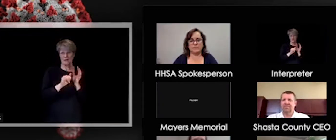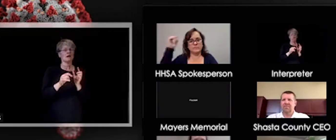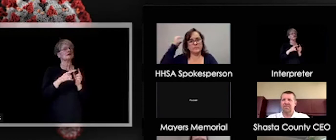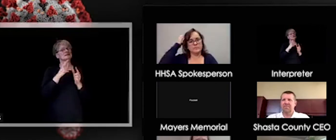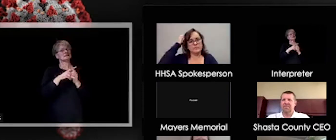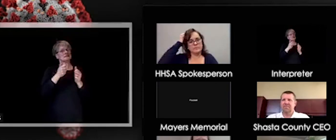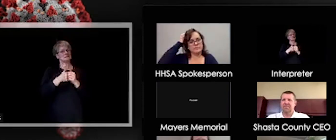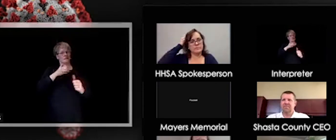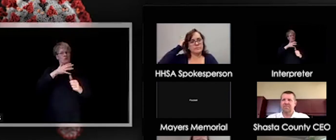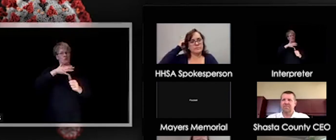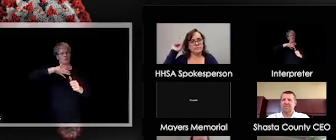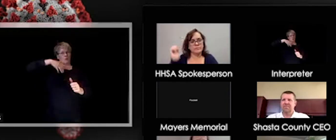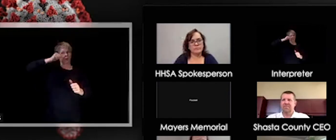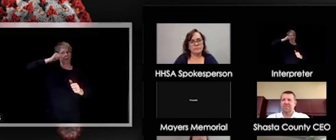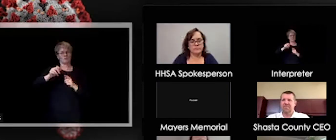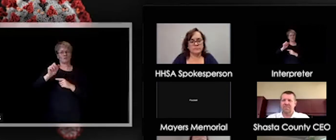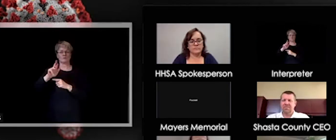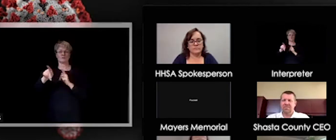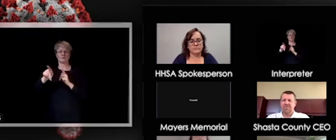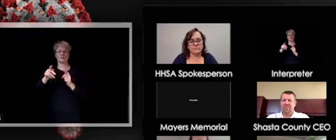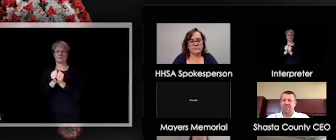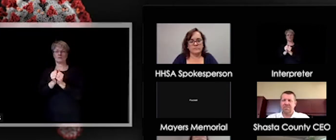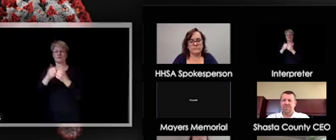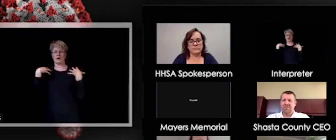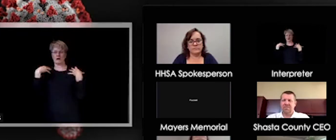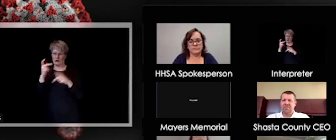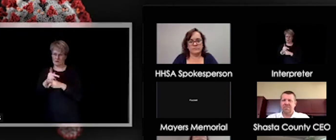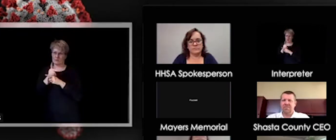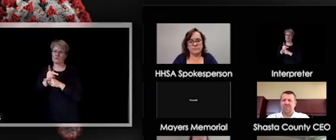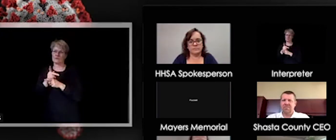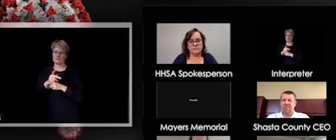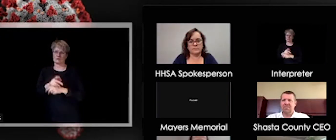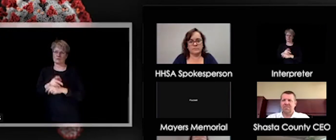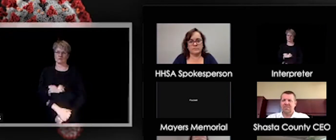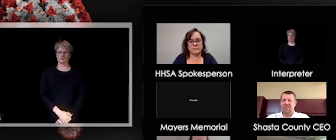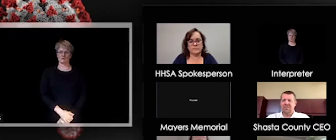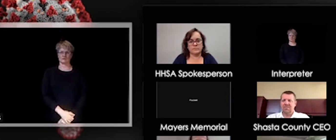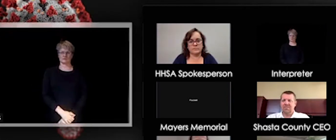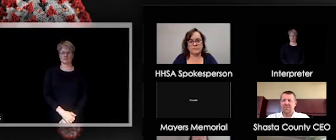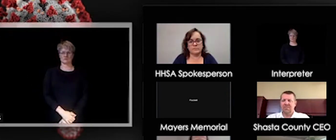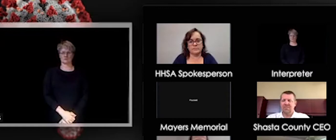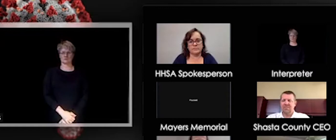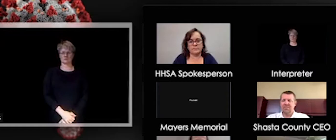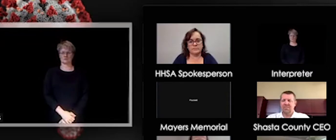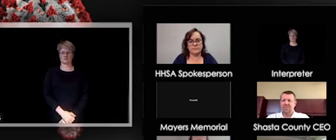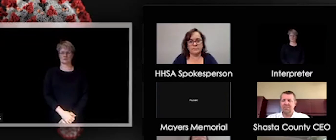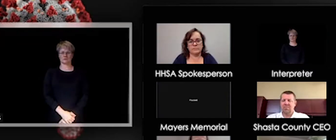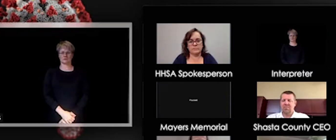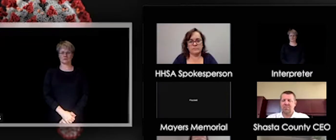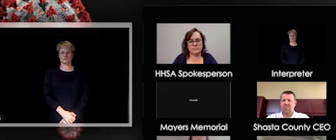conditions. Follow up with that. Dr. Ramstrom, as you’ve